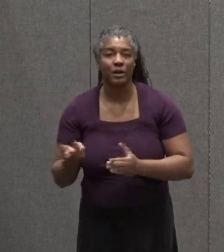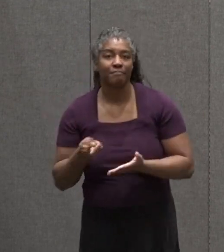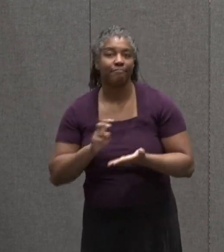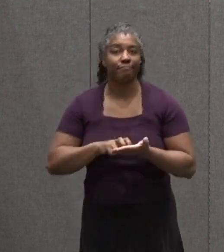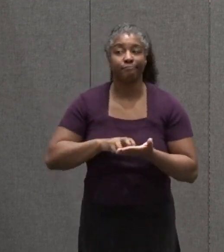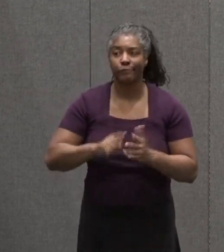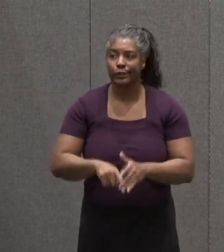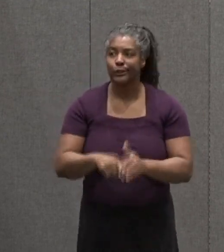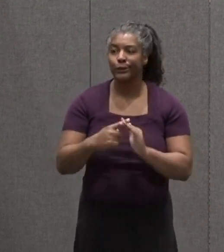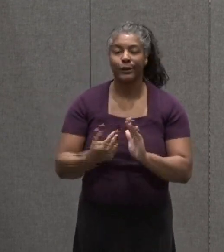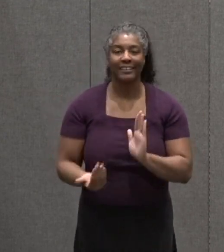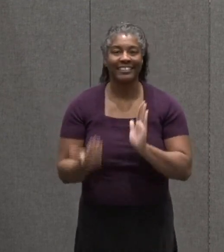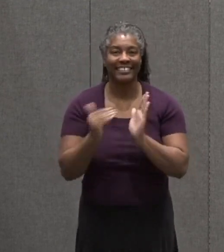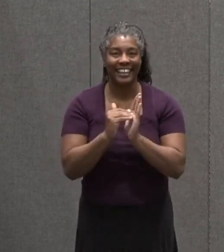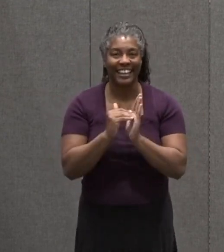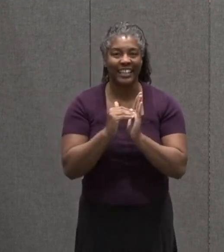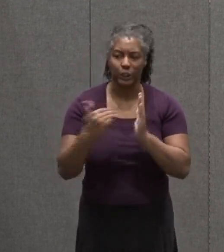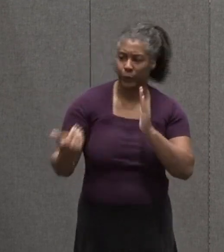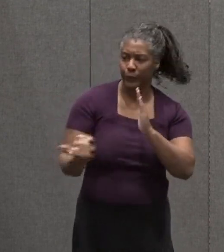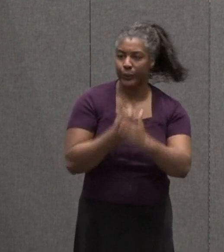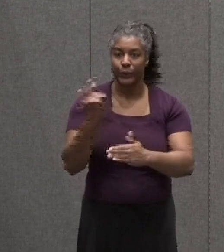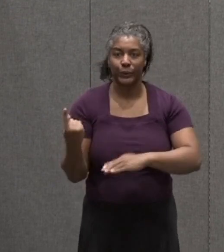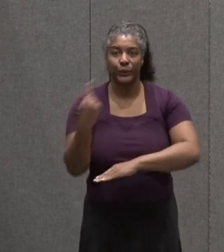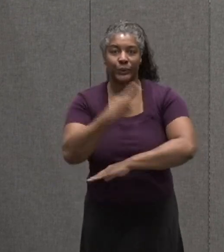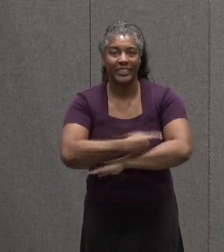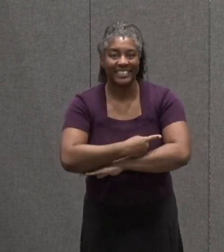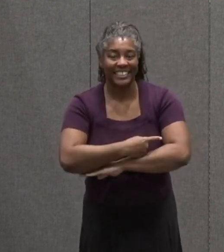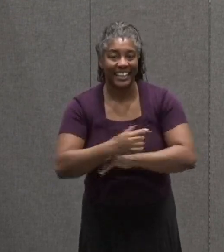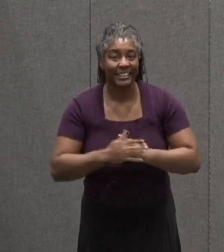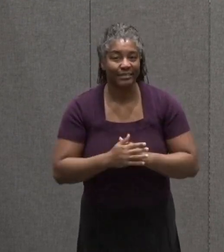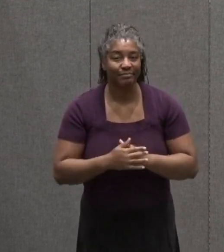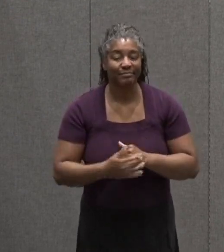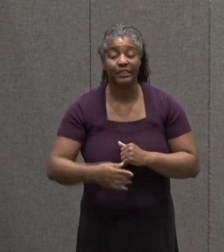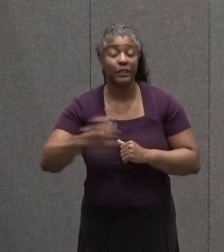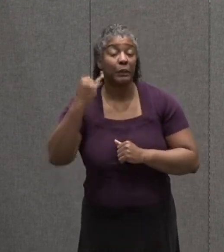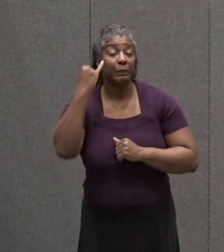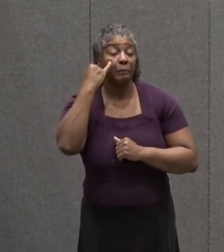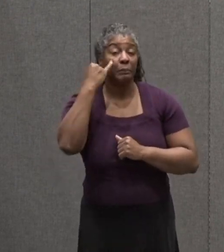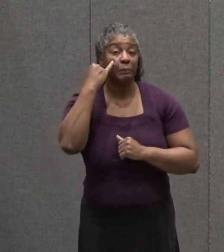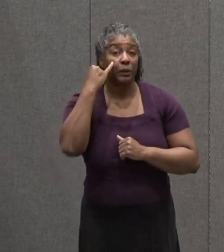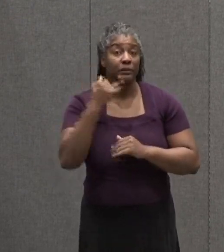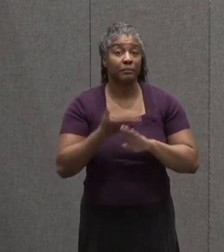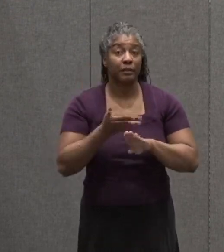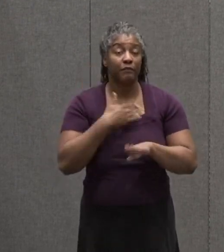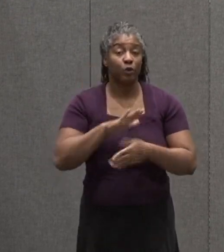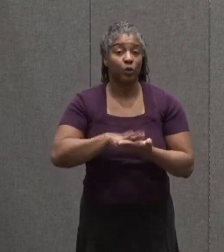for school or you're in bed, and you're dreaming. And you and your friends are on the beach,